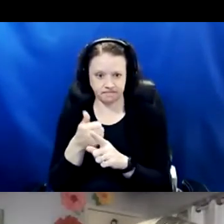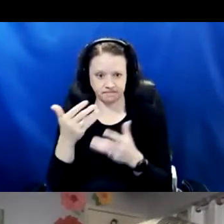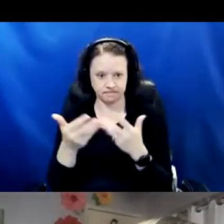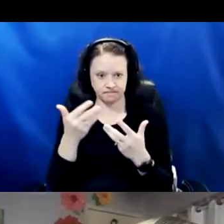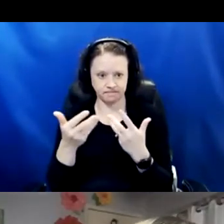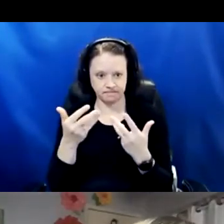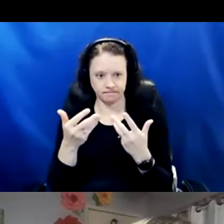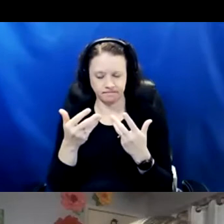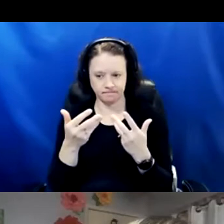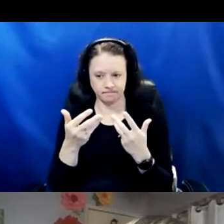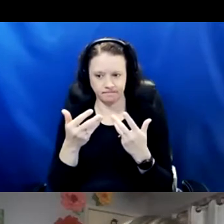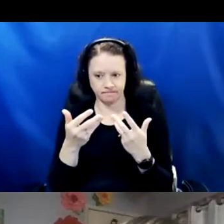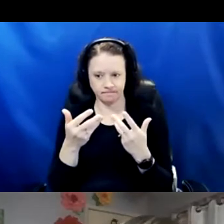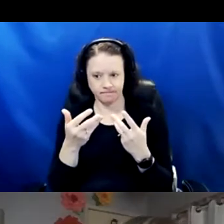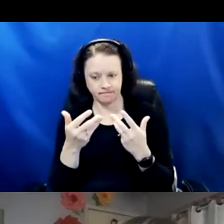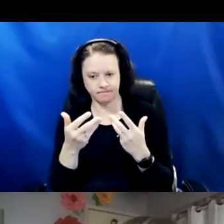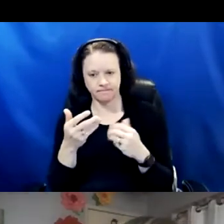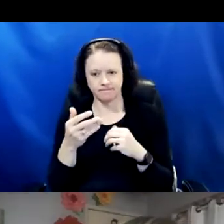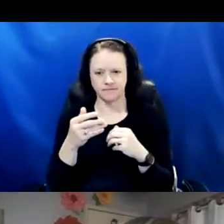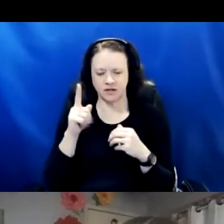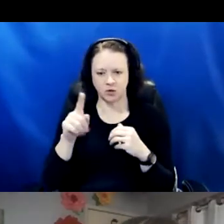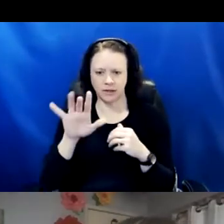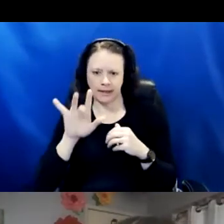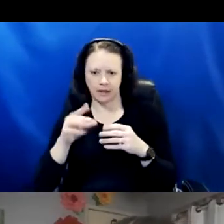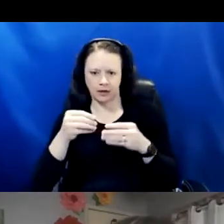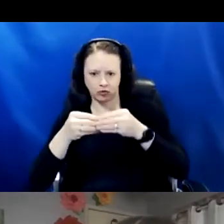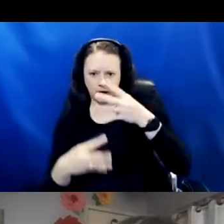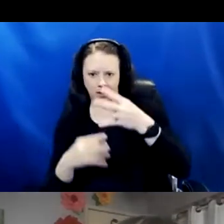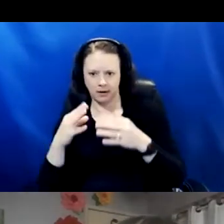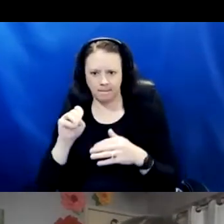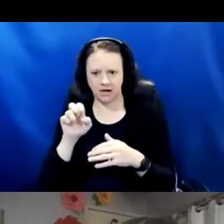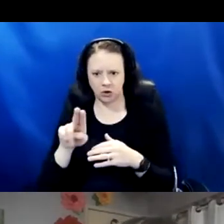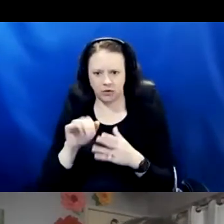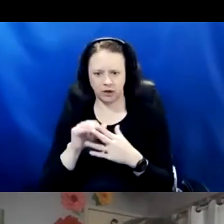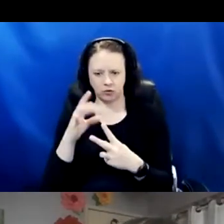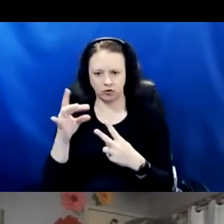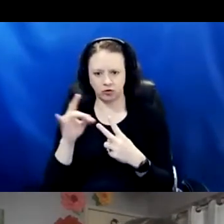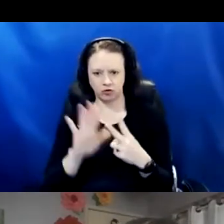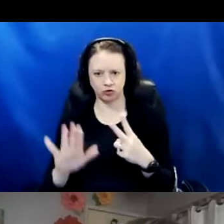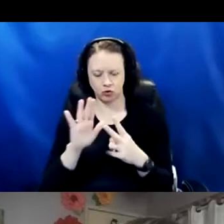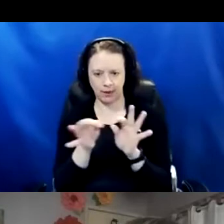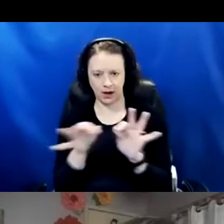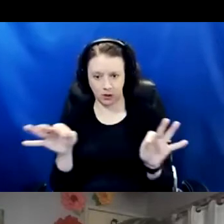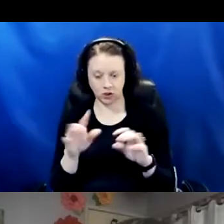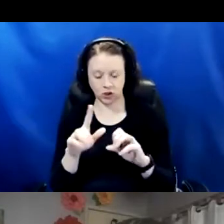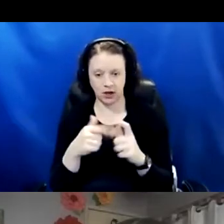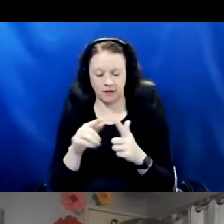you click a dropdown menu that you would choose your language, and then it will ask you, take you to a next page